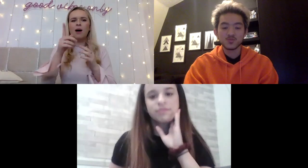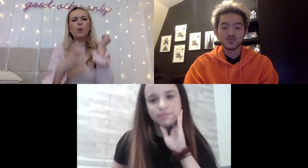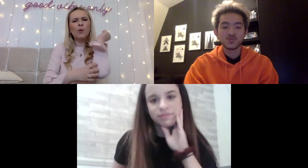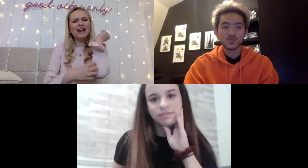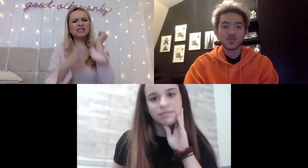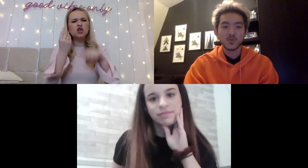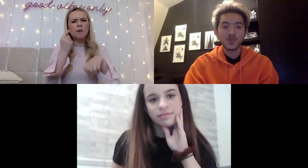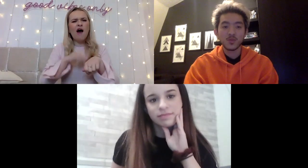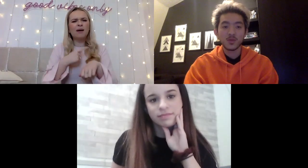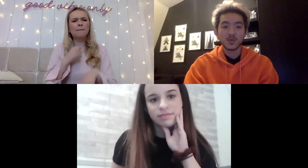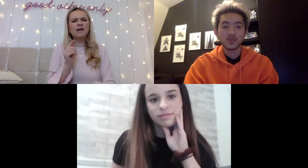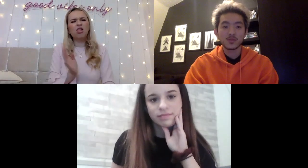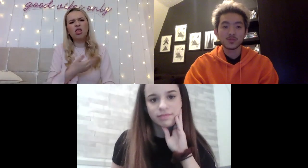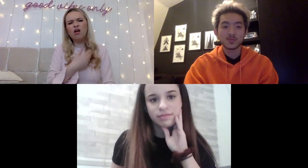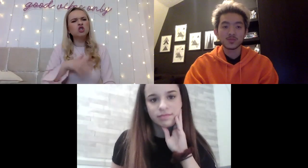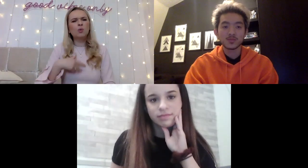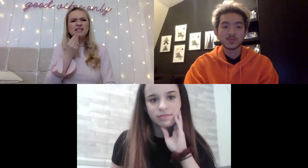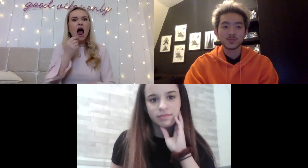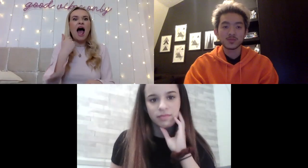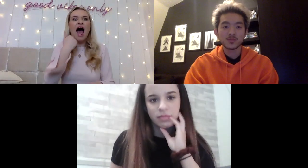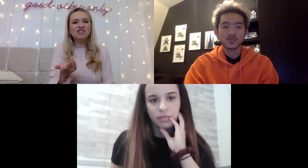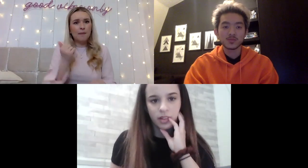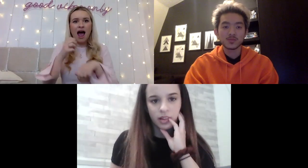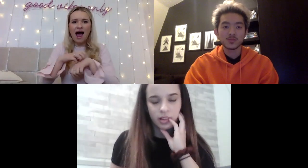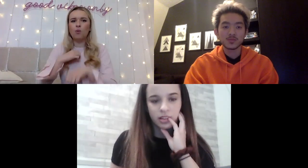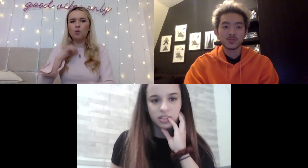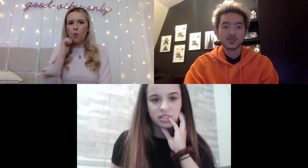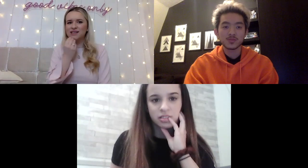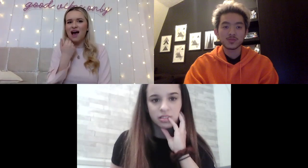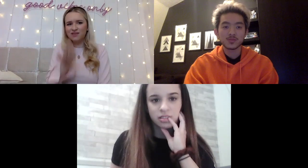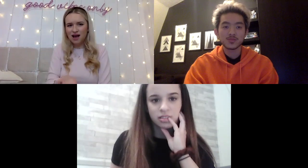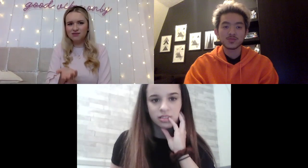Jas: Cookie is something I won't eat everyday, I would eat cake everyday...